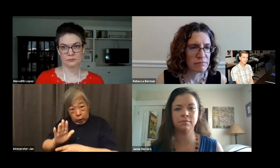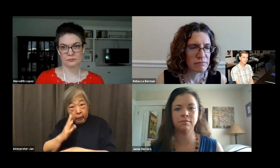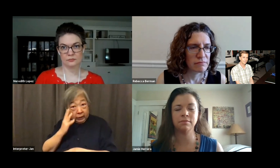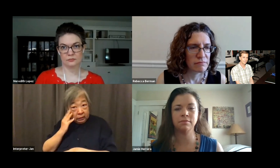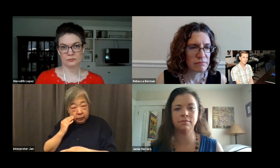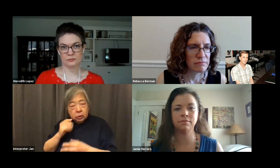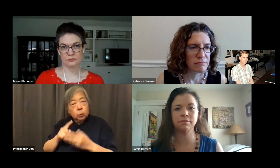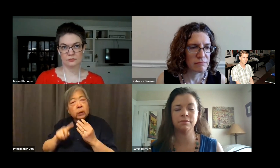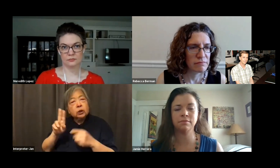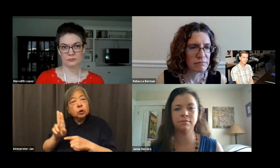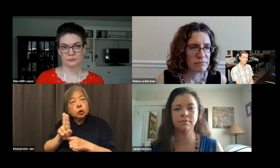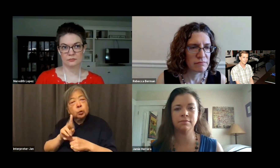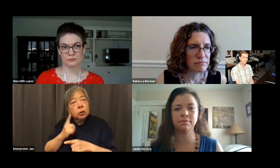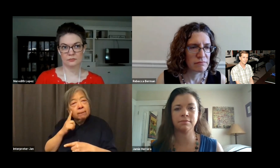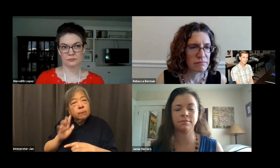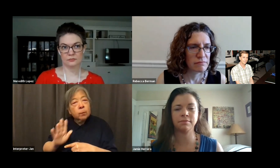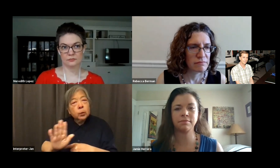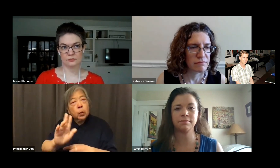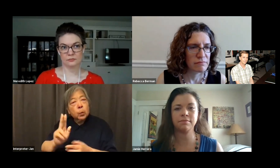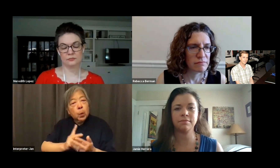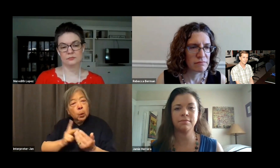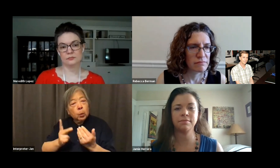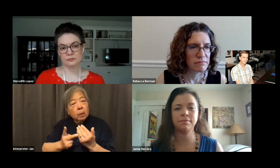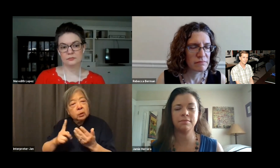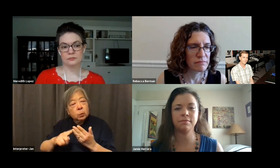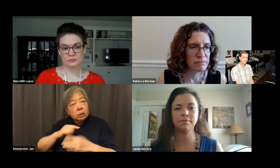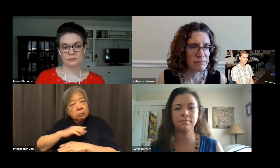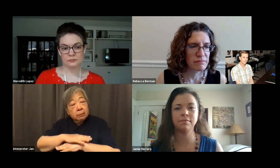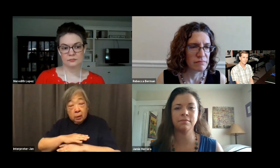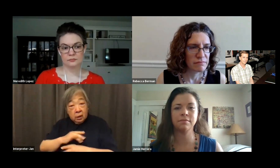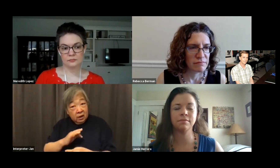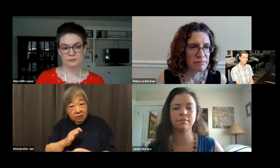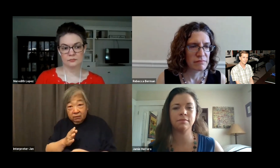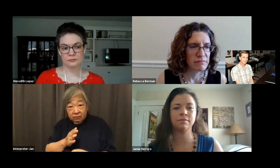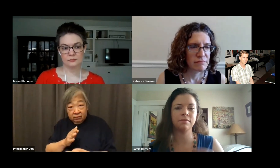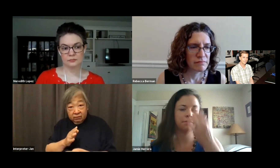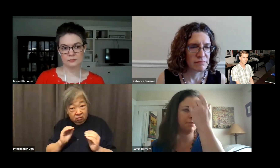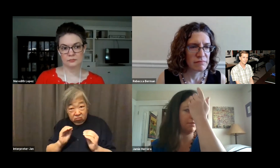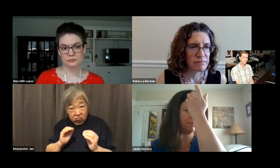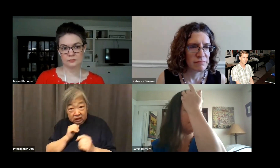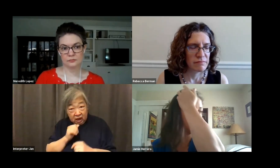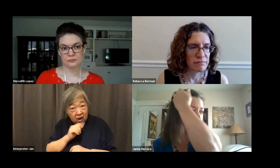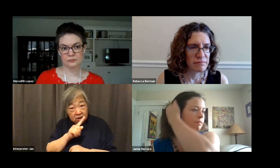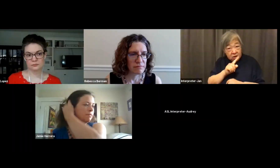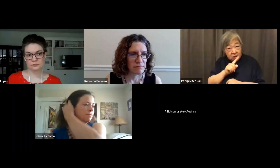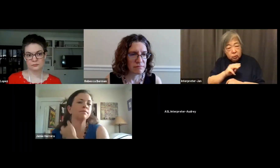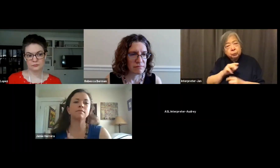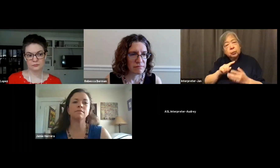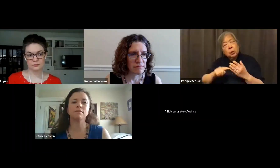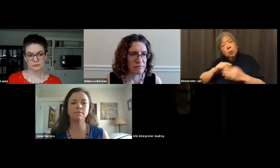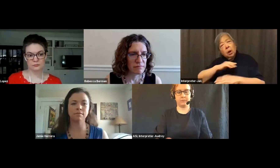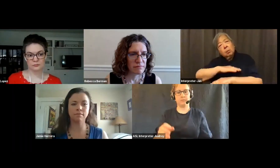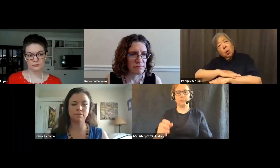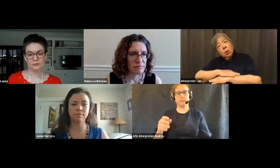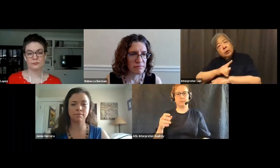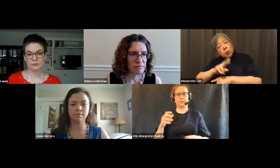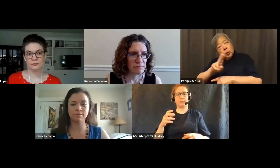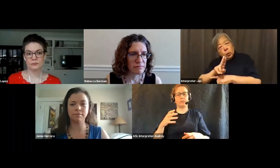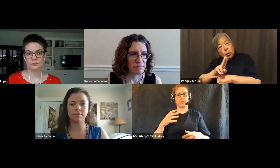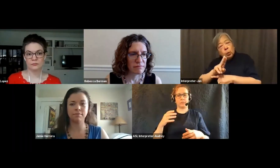jump between, if not Zoom, in the situations where it's not available in other countries?